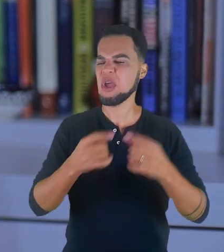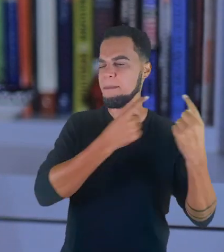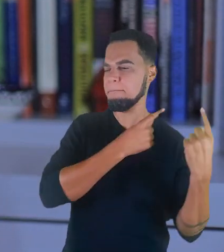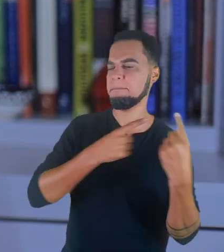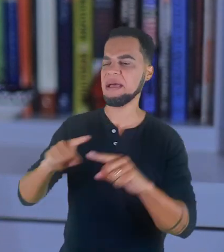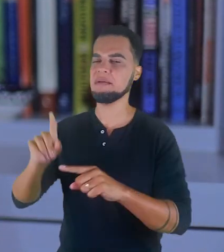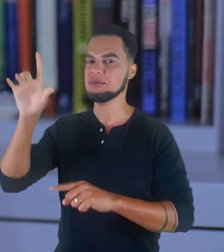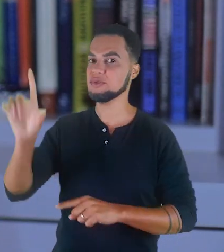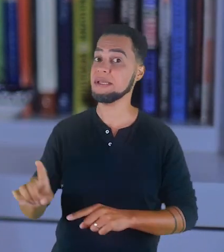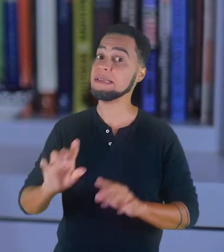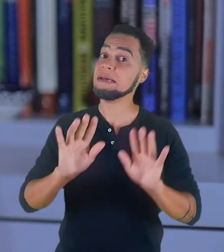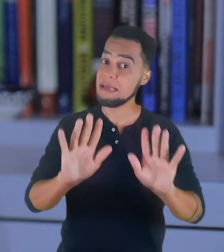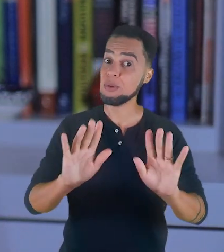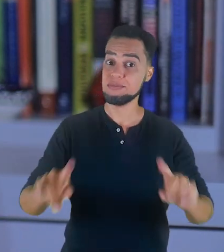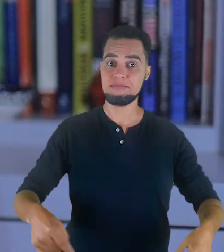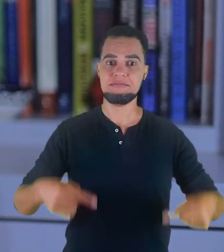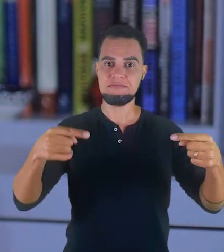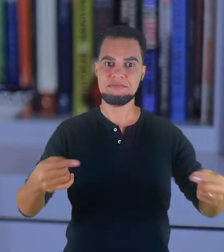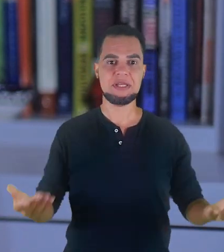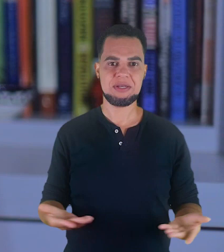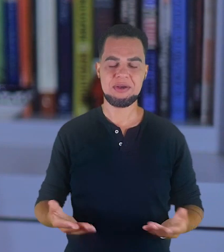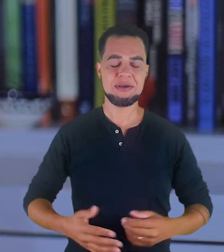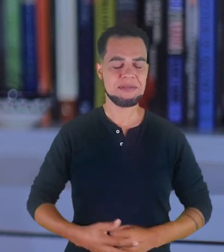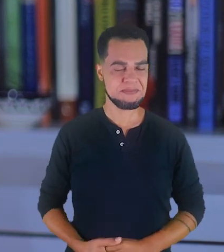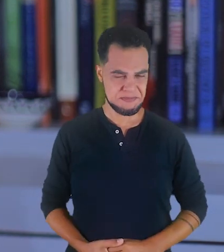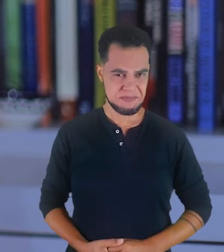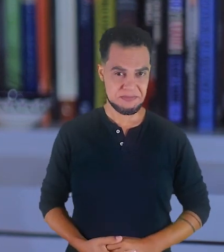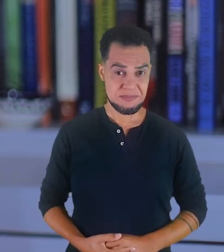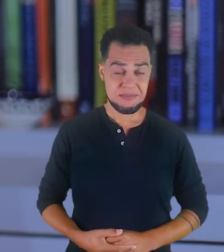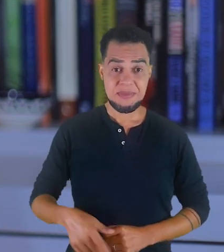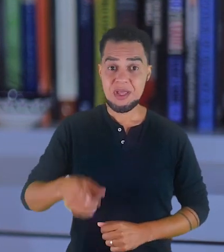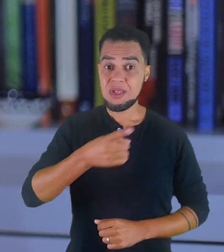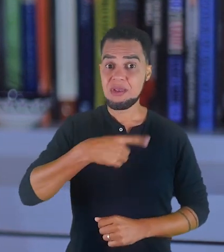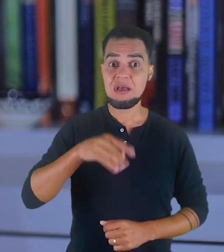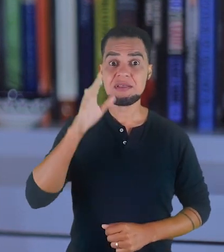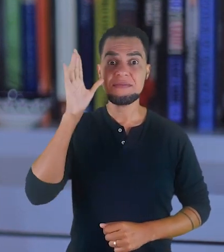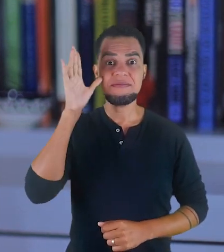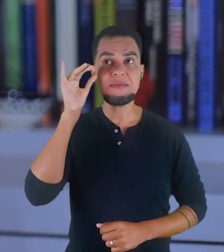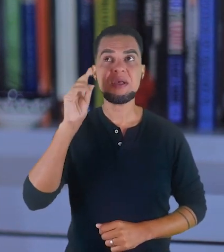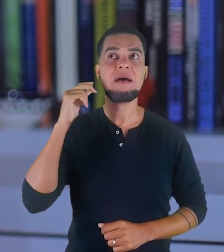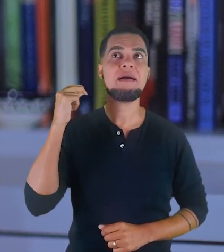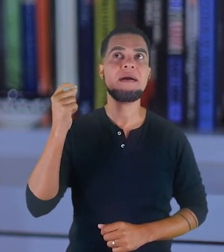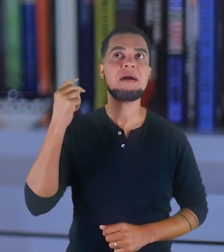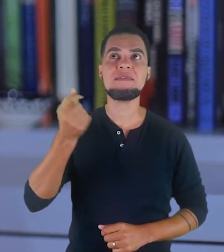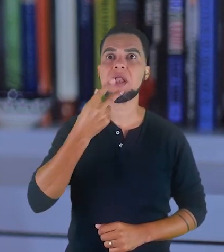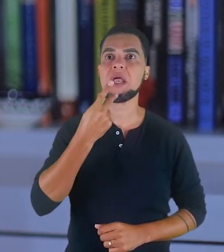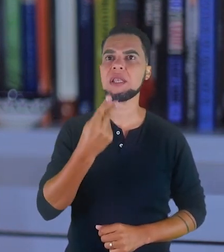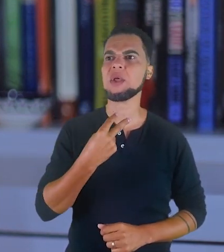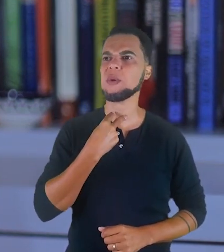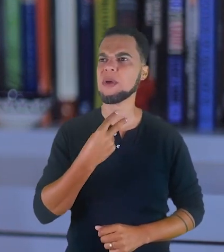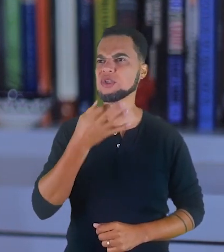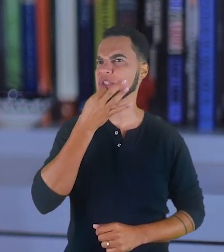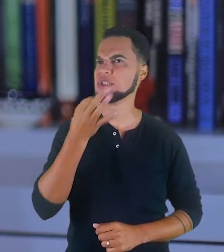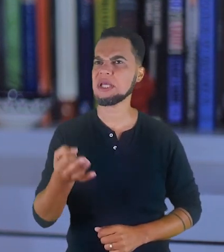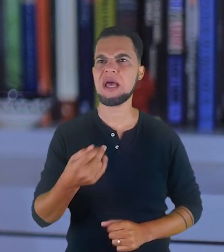And this is a big challenge that we will face. How long have we been hearing that we couldn't criticize?